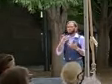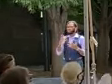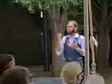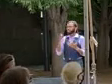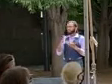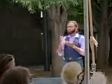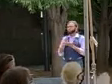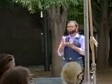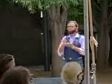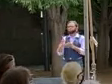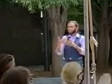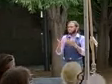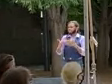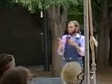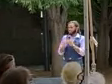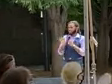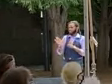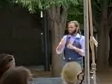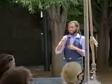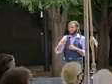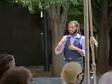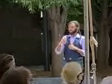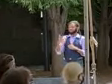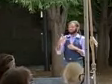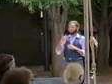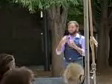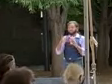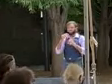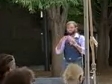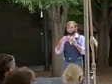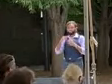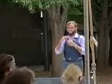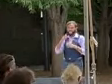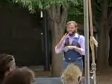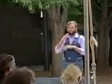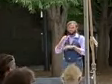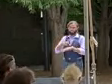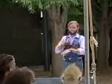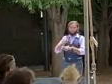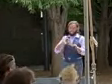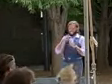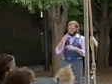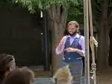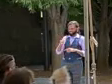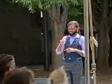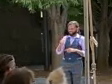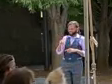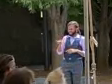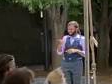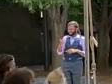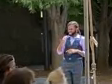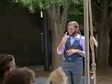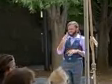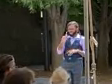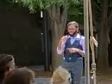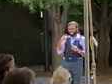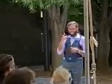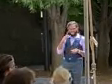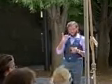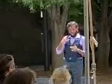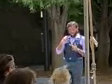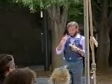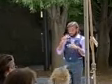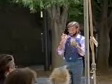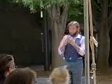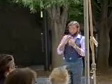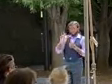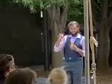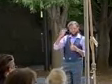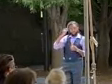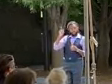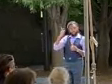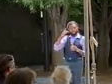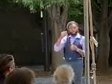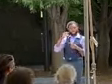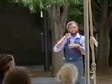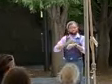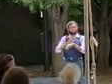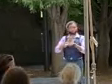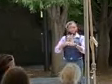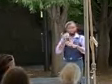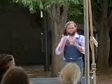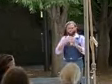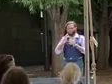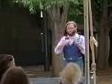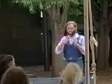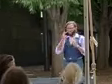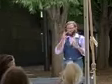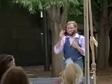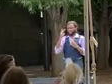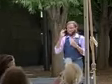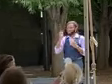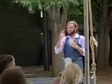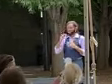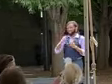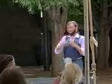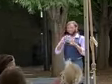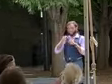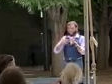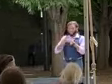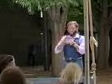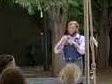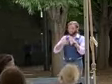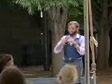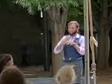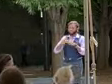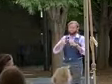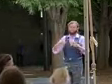I thought the guys were crazy to think they would take on the federal government to rebuild a memorial. They did it!